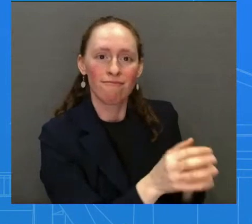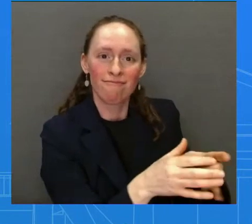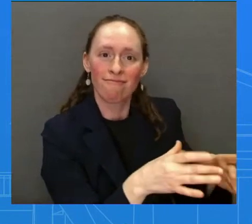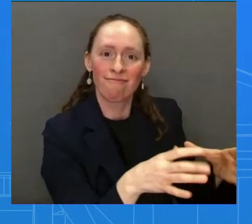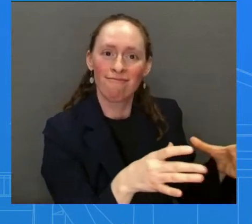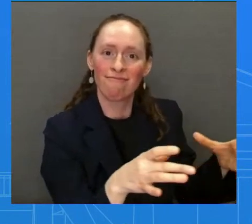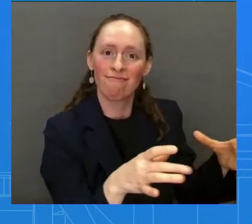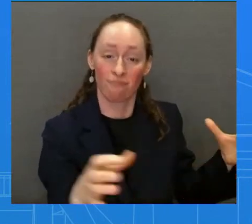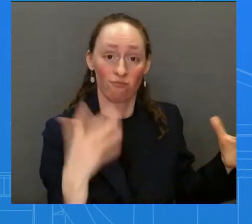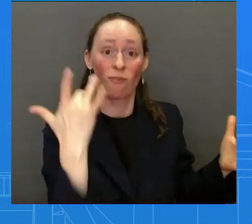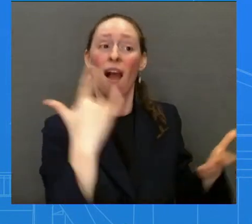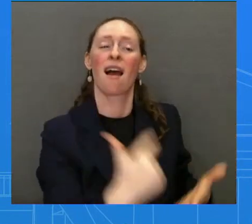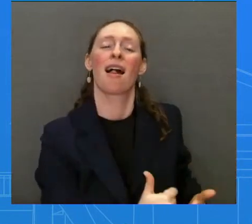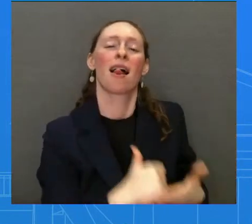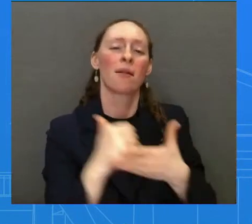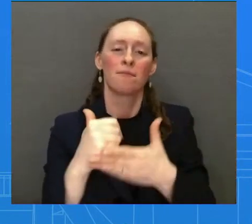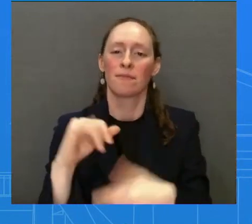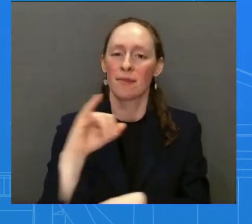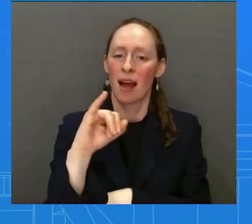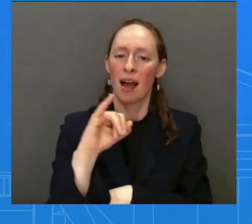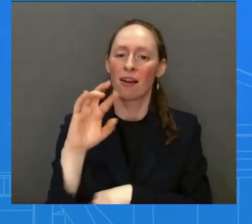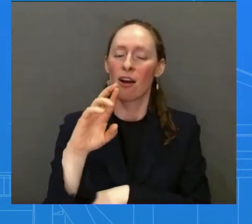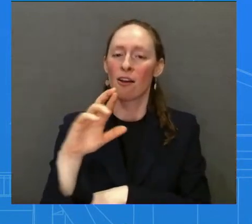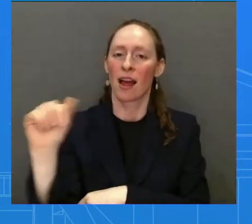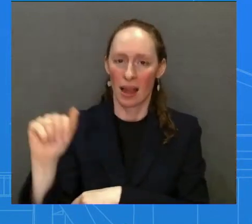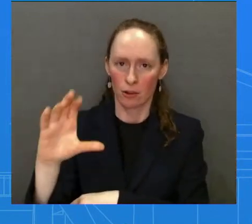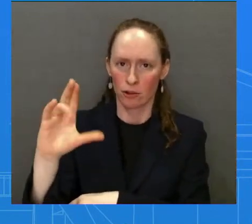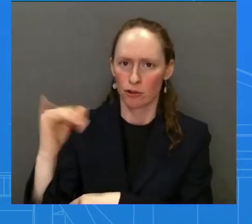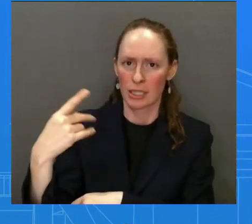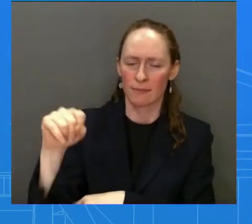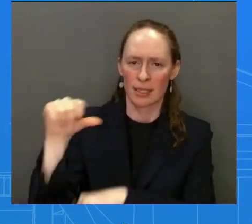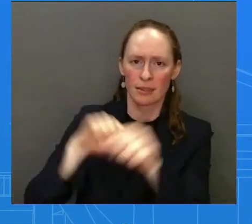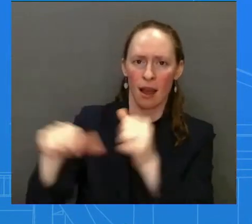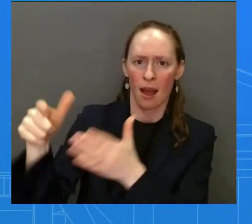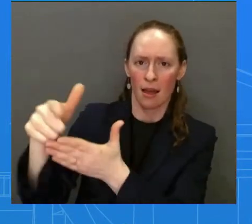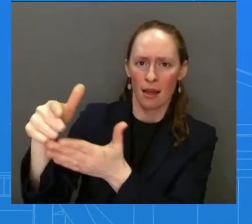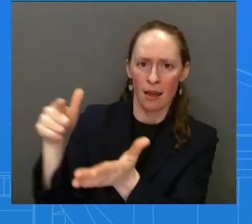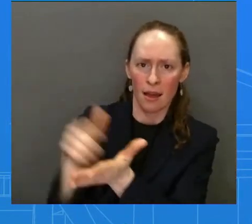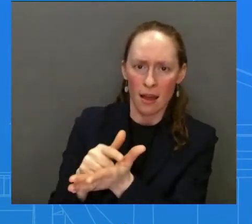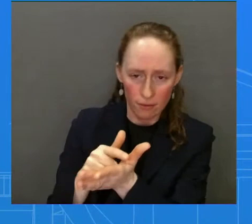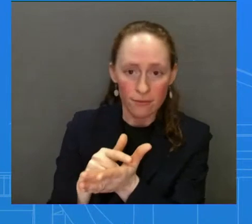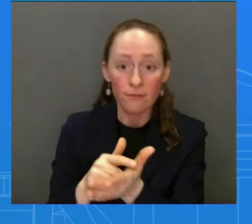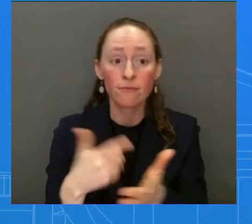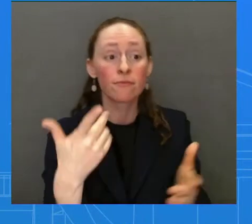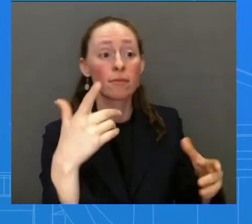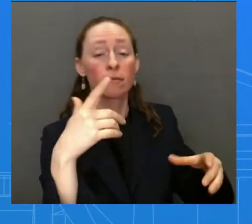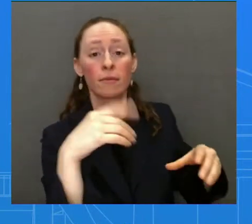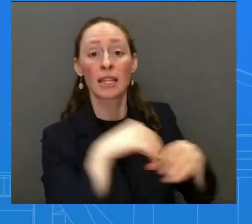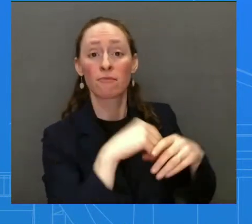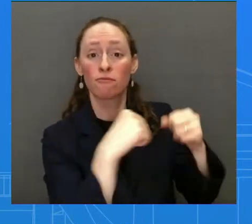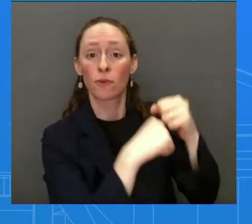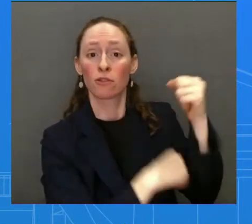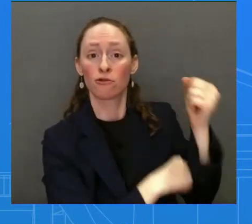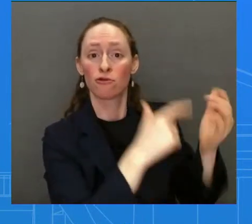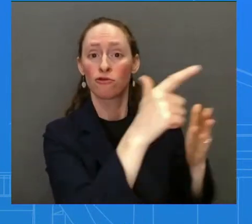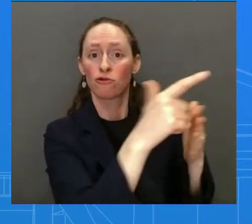gron- -- groundbreakings of new infrastructure projects funded by the Bipartisan Infrastructure Law; and small businesses that stayed afloat